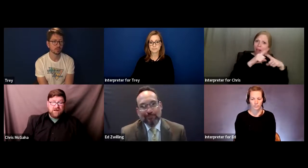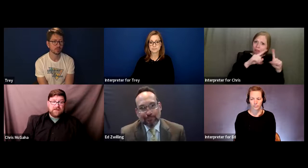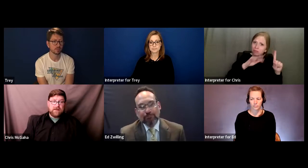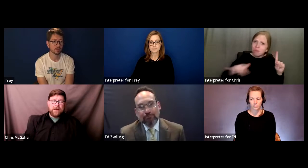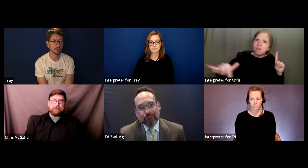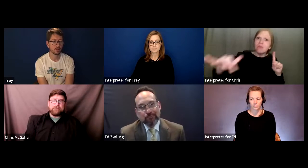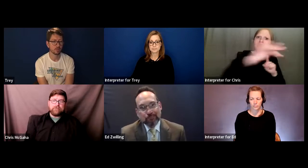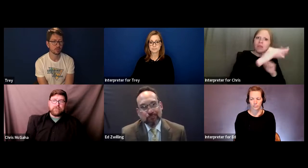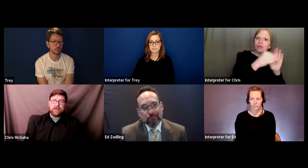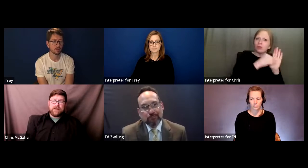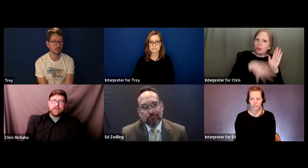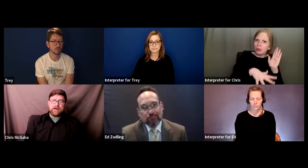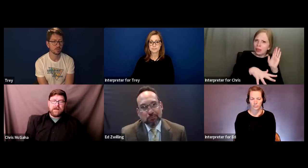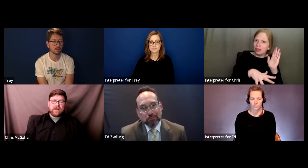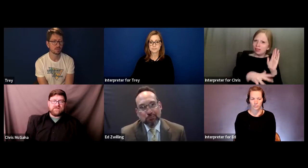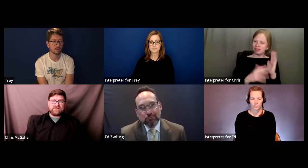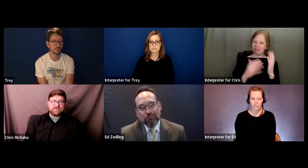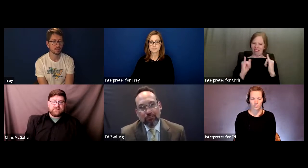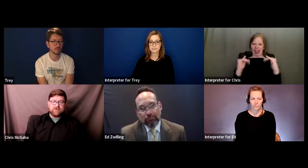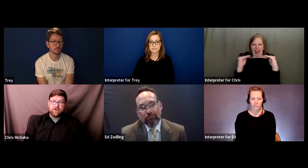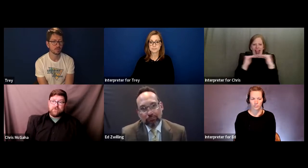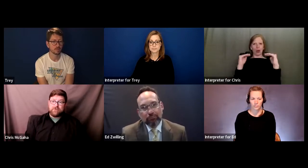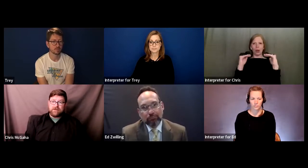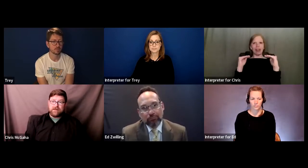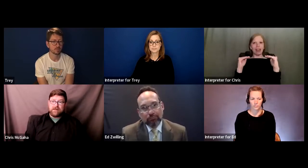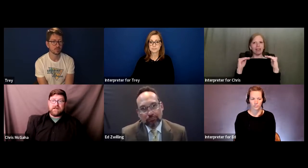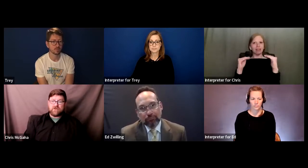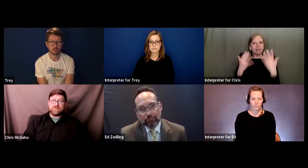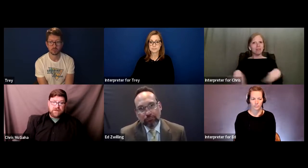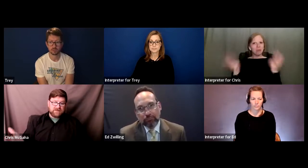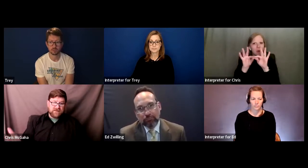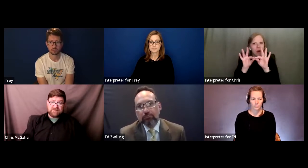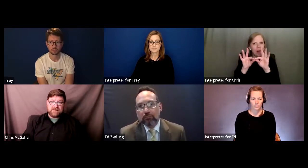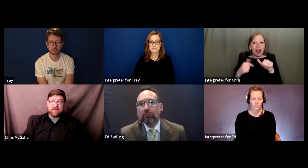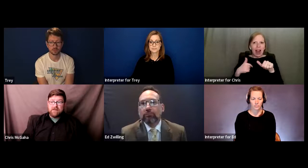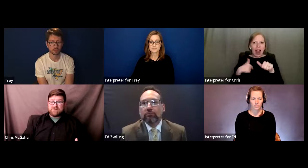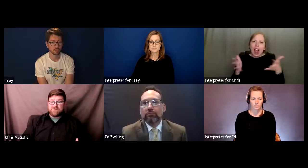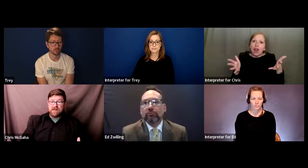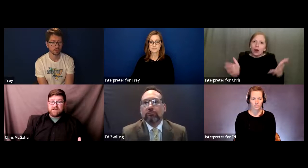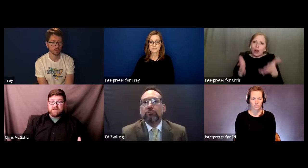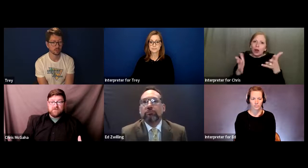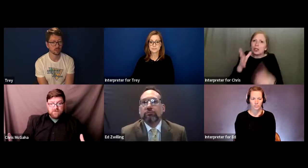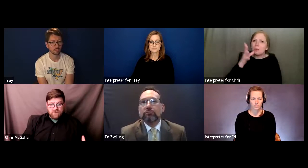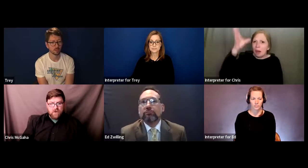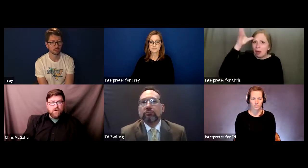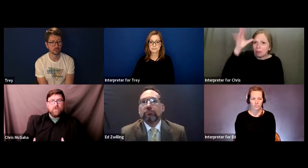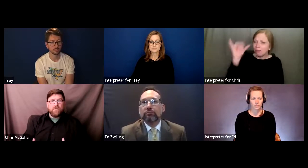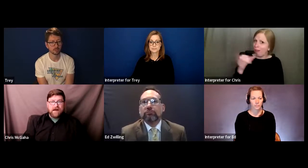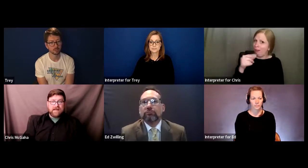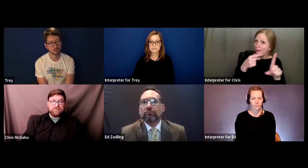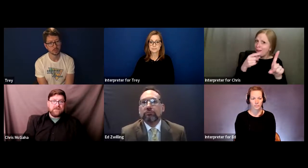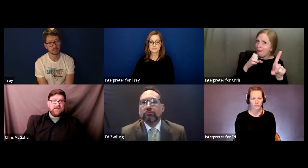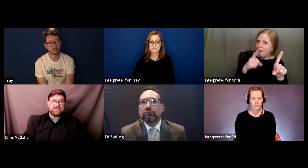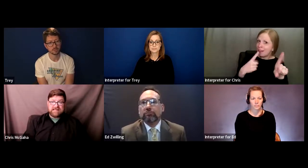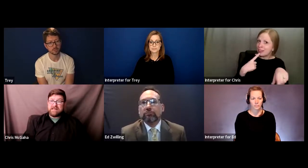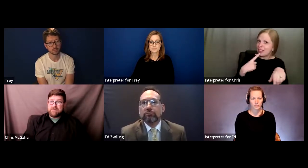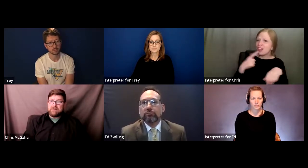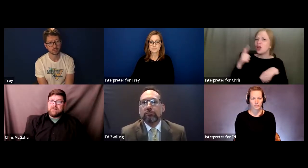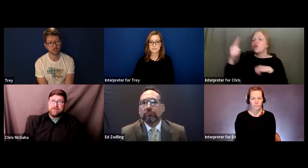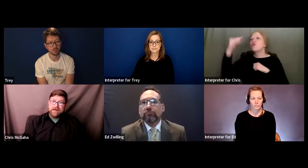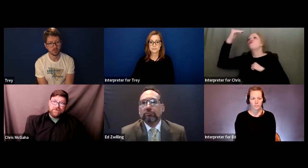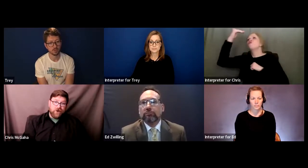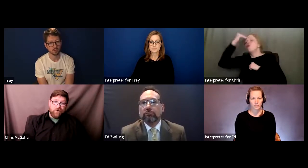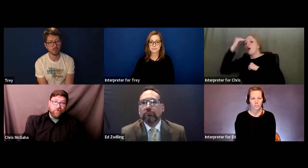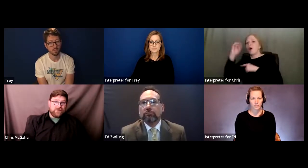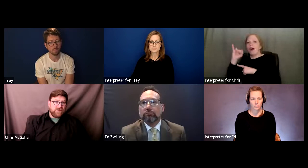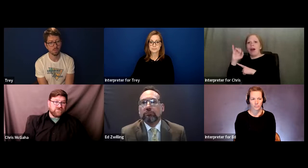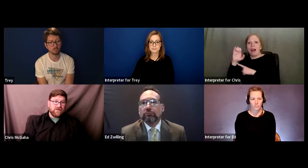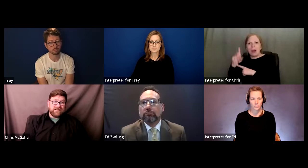And I just encourage parents, like Ed said, to know the IEP team and know what is written